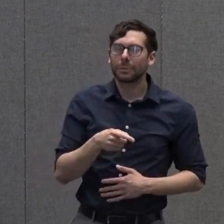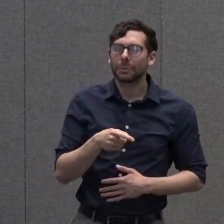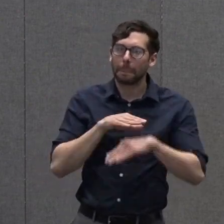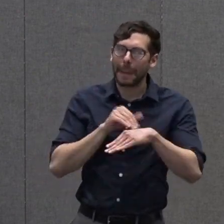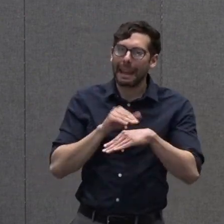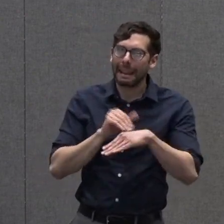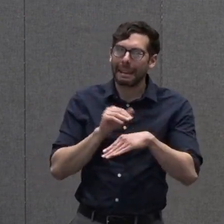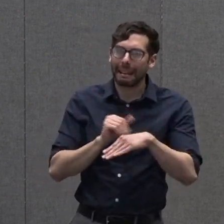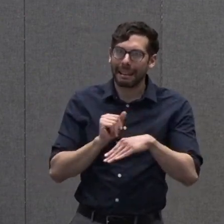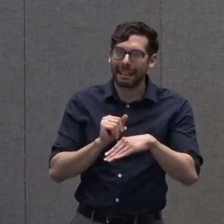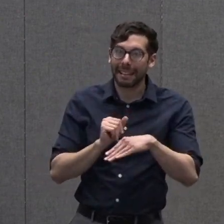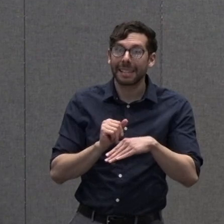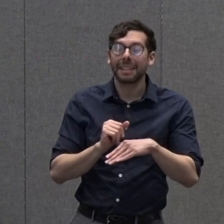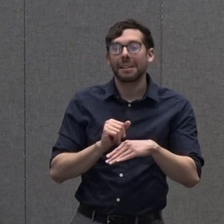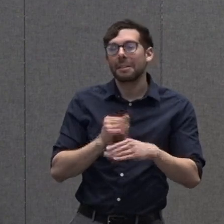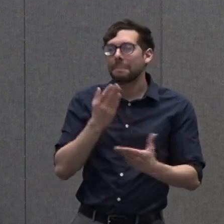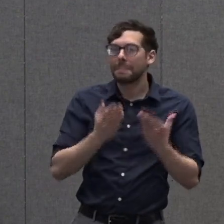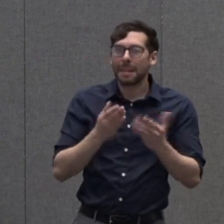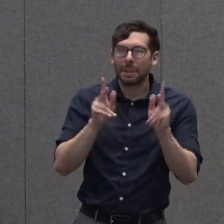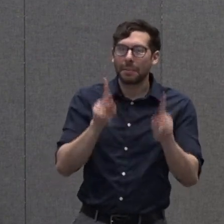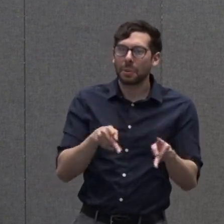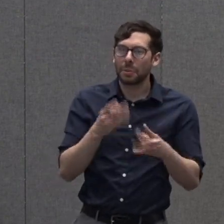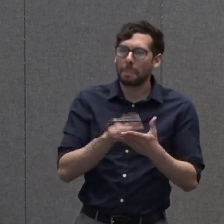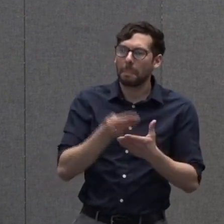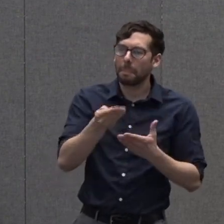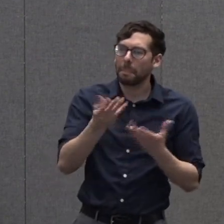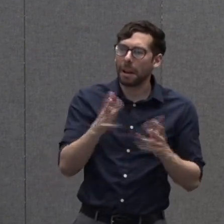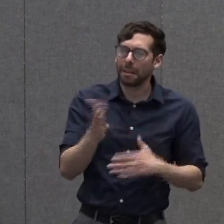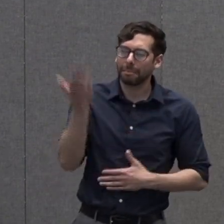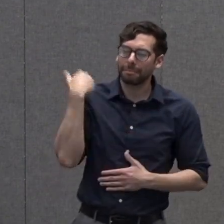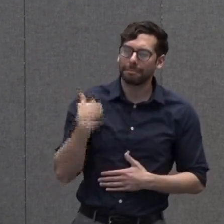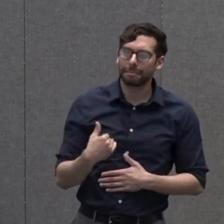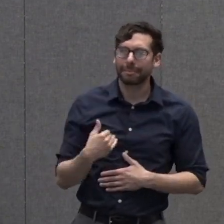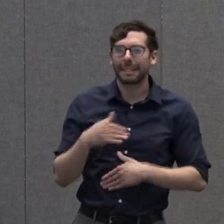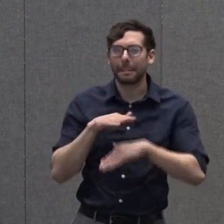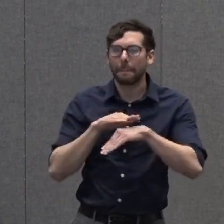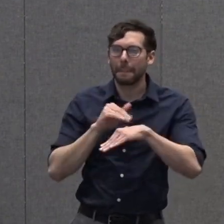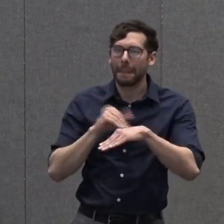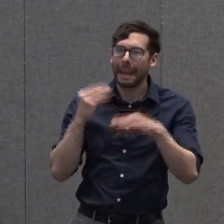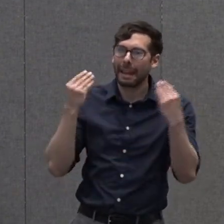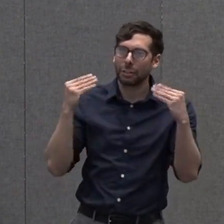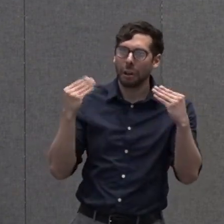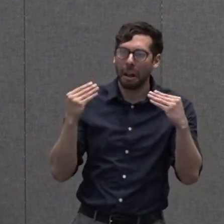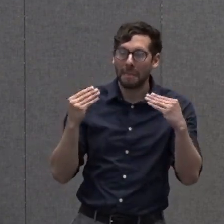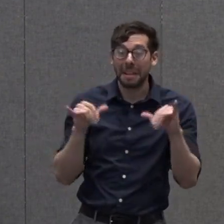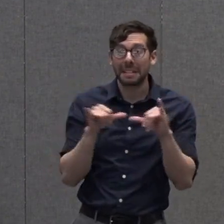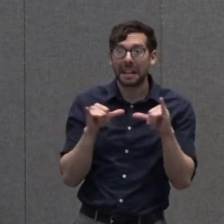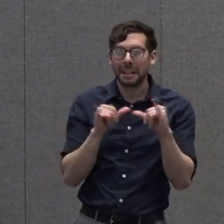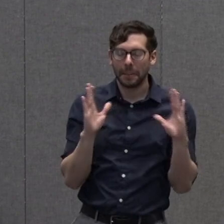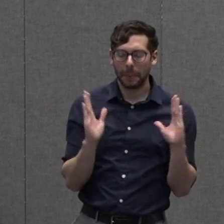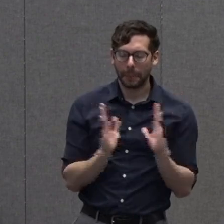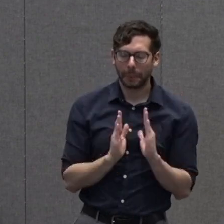And they grow quickly, and I think they were surprised to see how large he was getting.